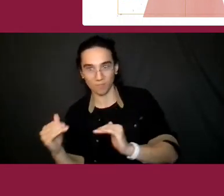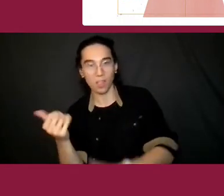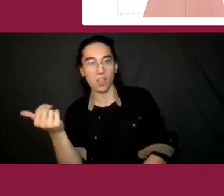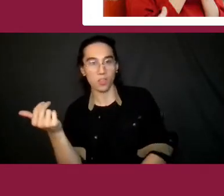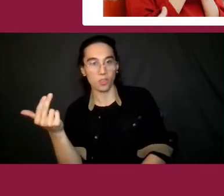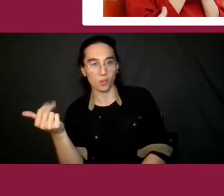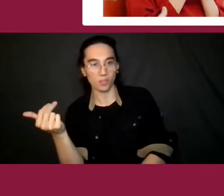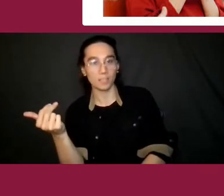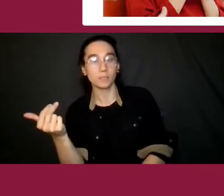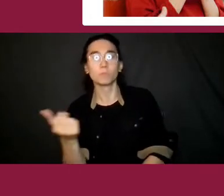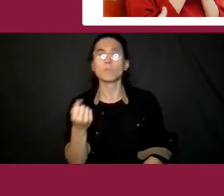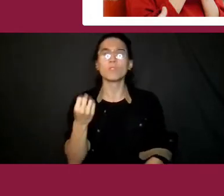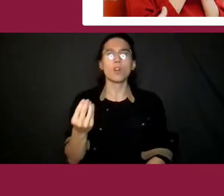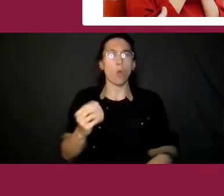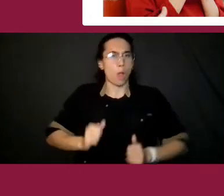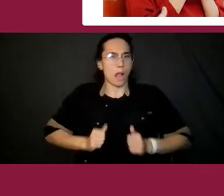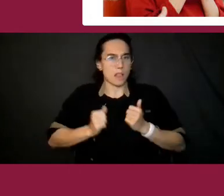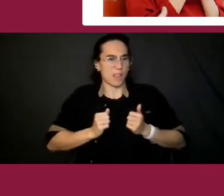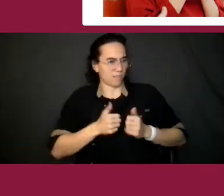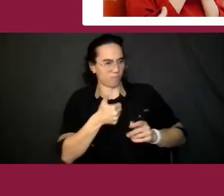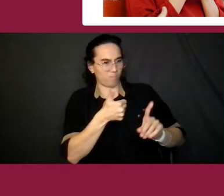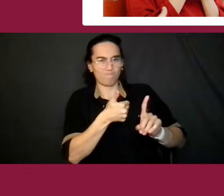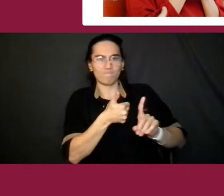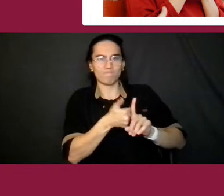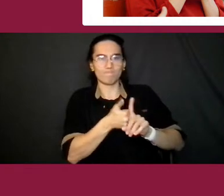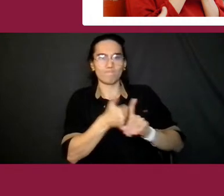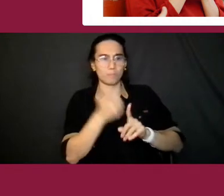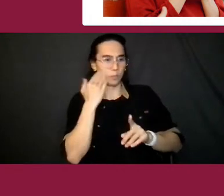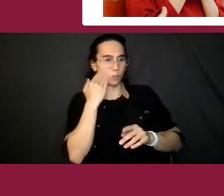For an ego-driven life, the sense of self is